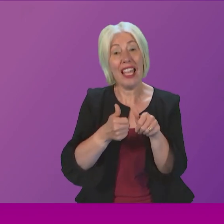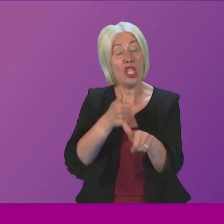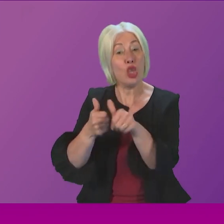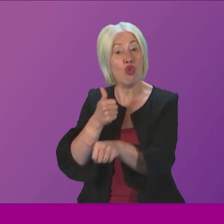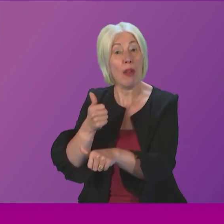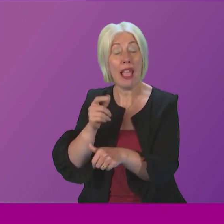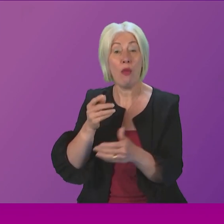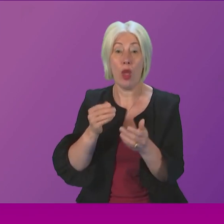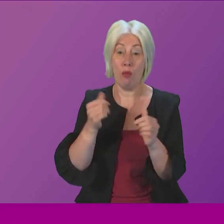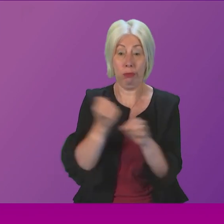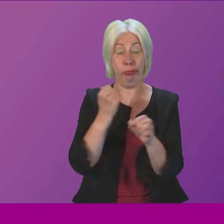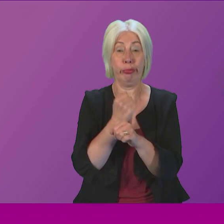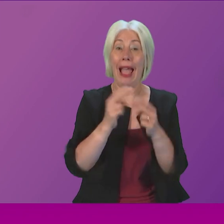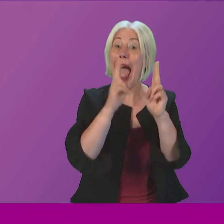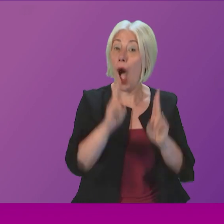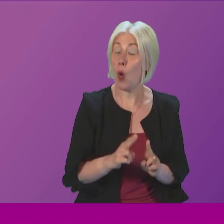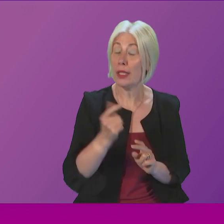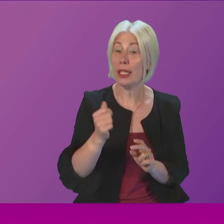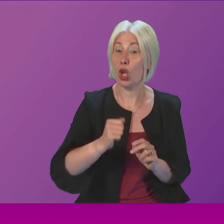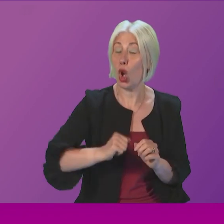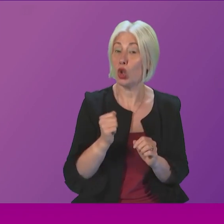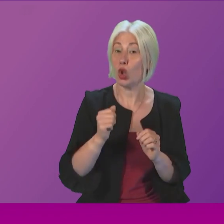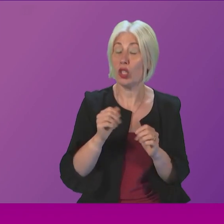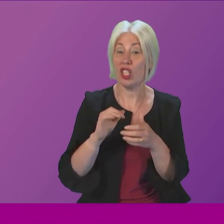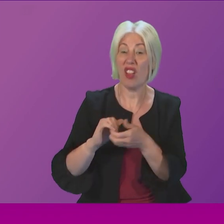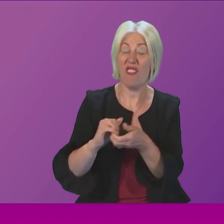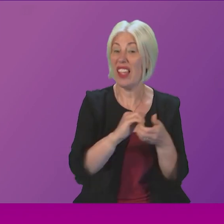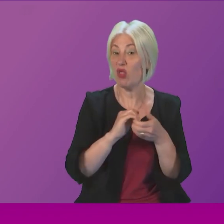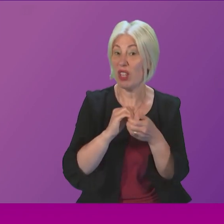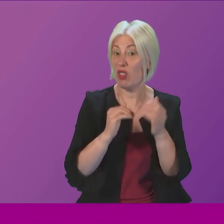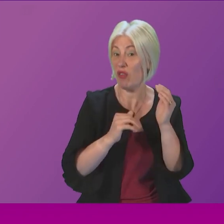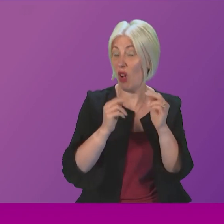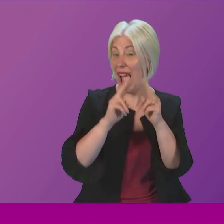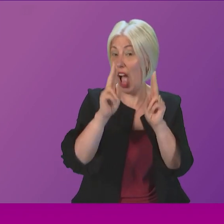I can directly quote the Scottish Federation of Housing Associations, which said